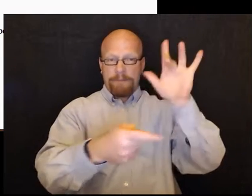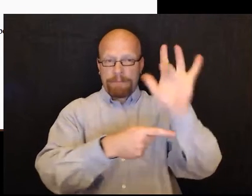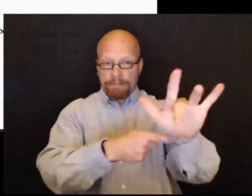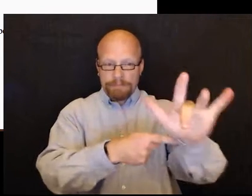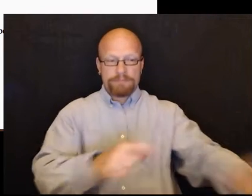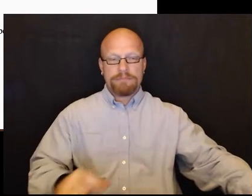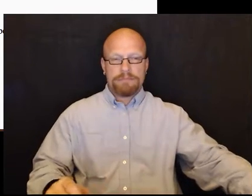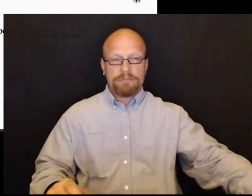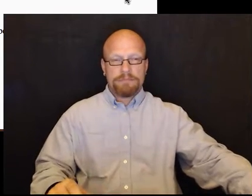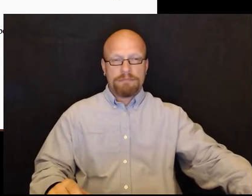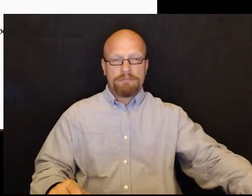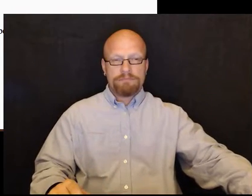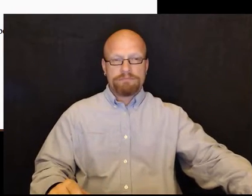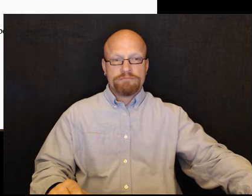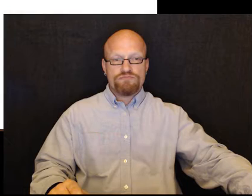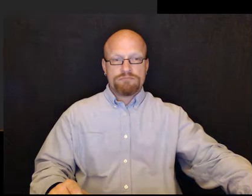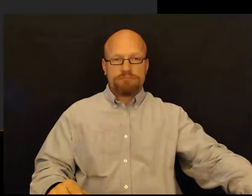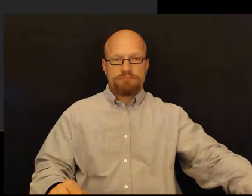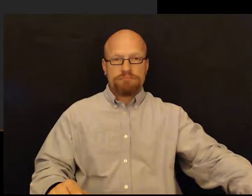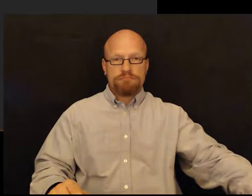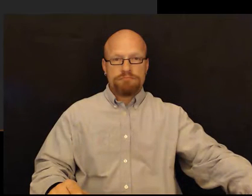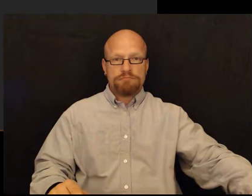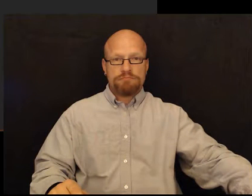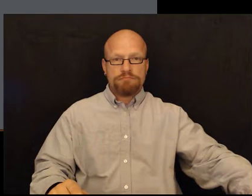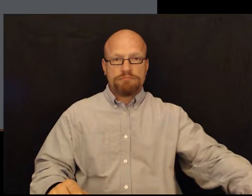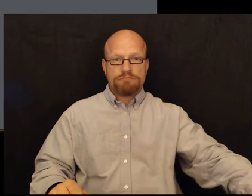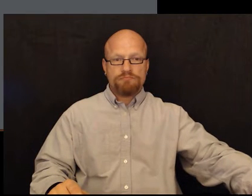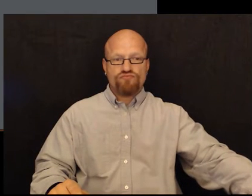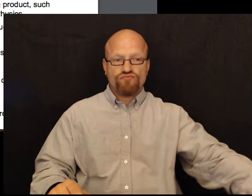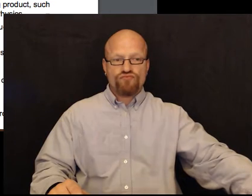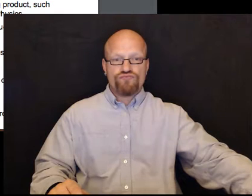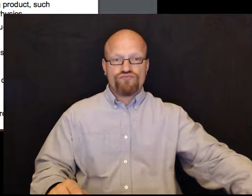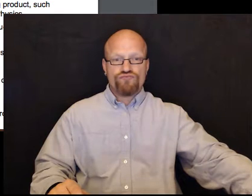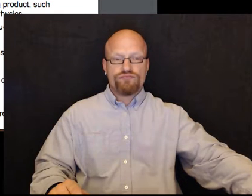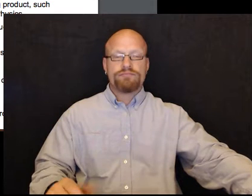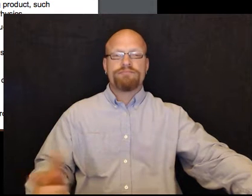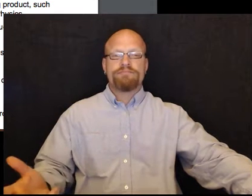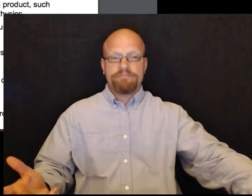now there's a code and there's a instruction instructions on how to sign